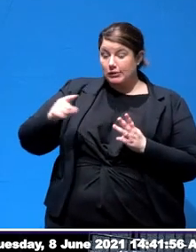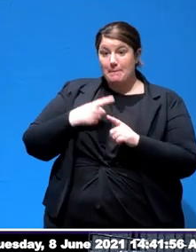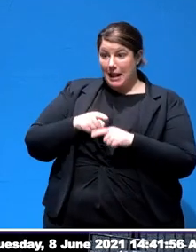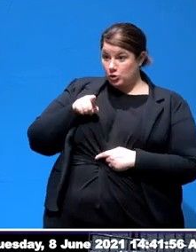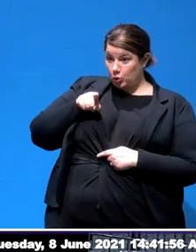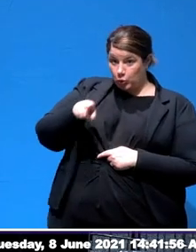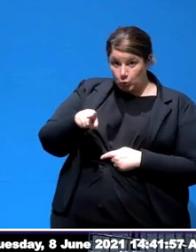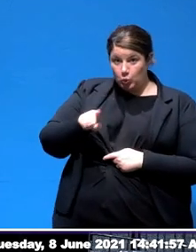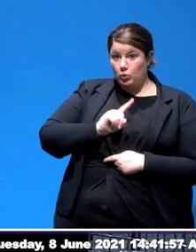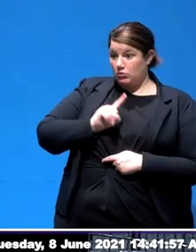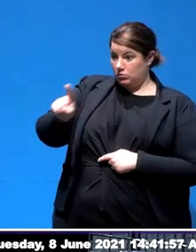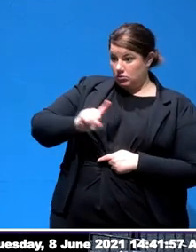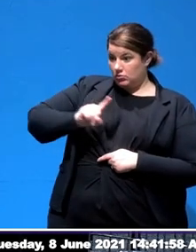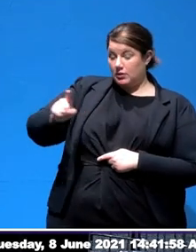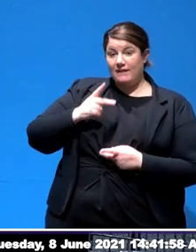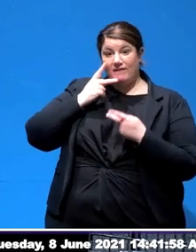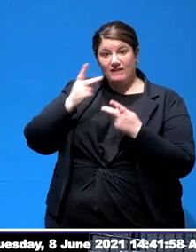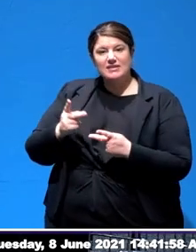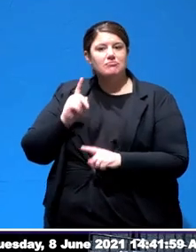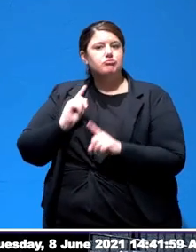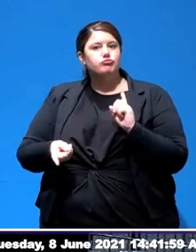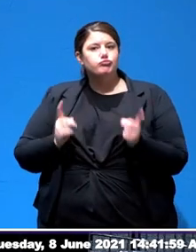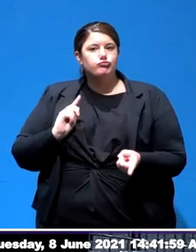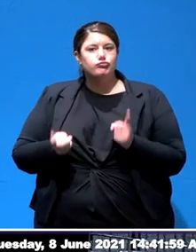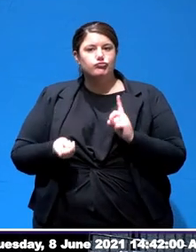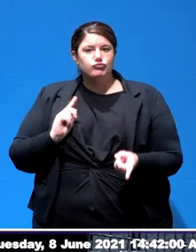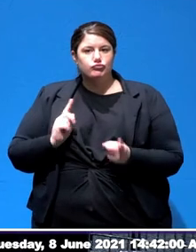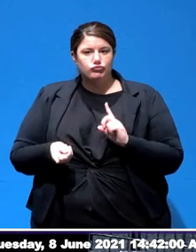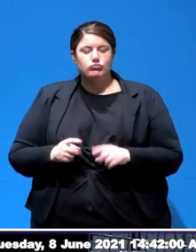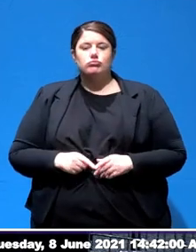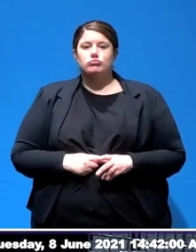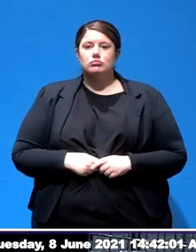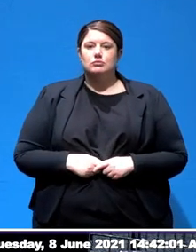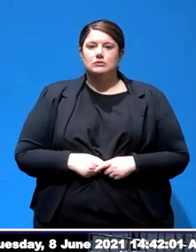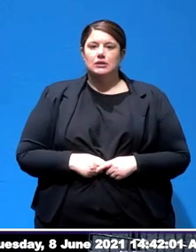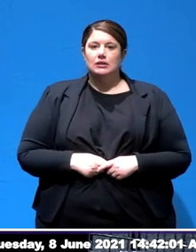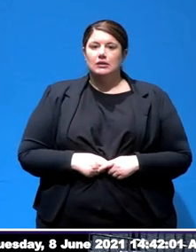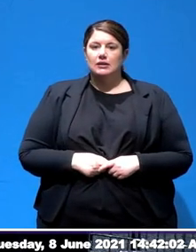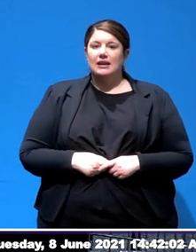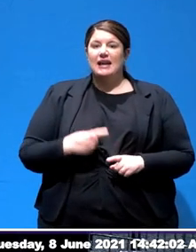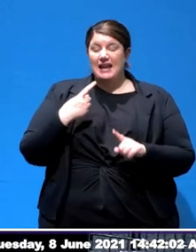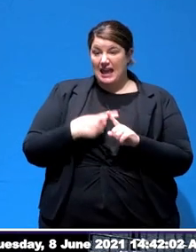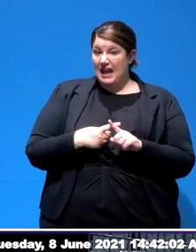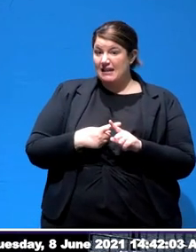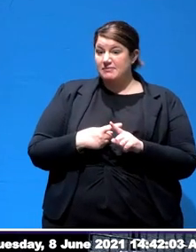what you said, regularly, on a semi-regular basis, were the word that you used. Yes. Including at least quarterly meetings?